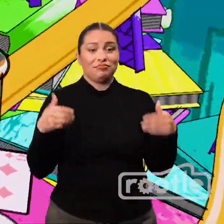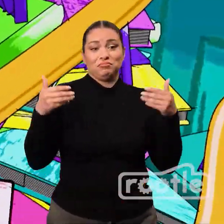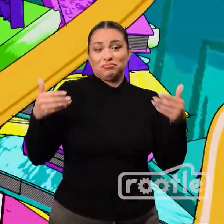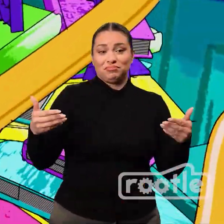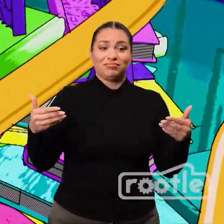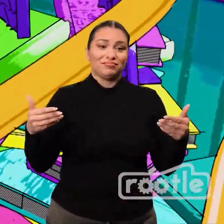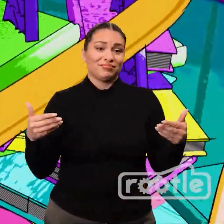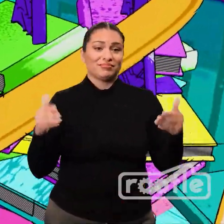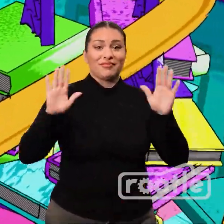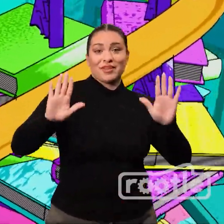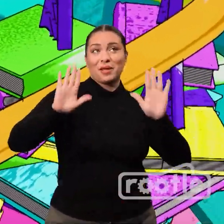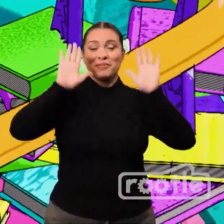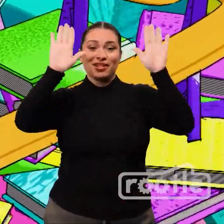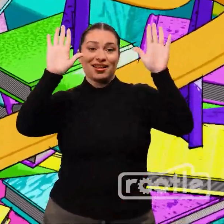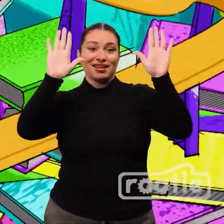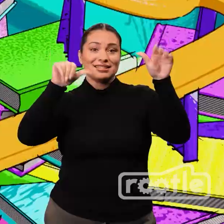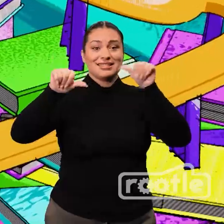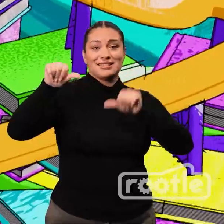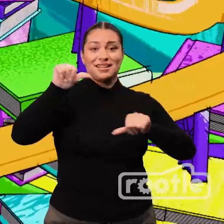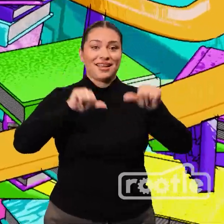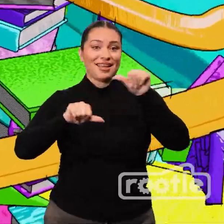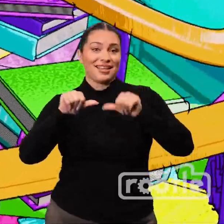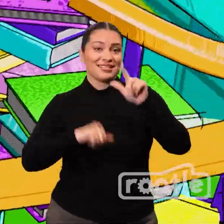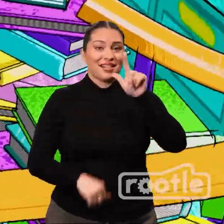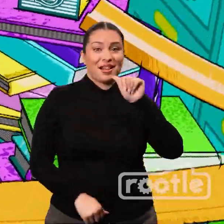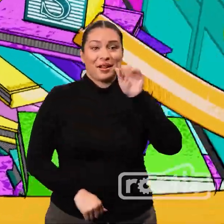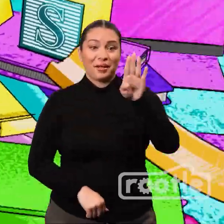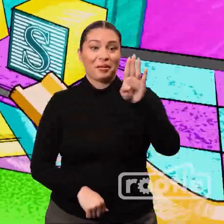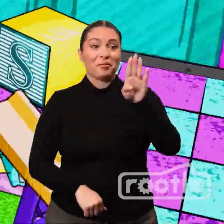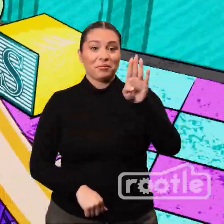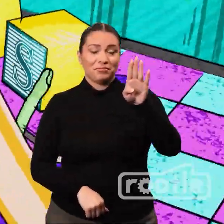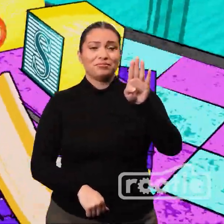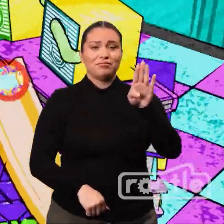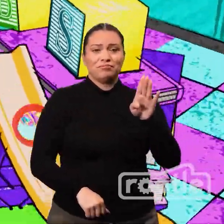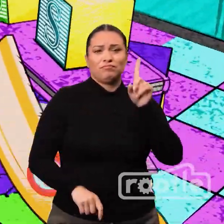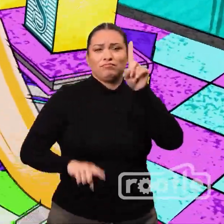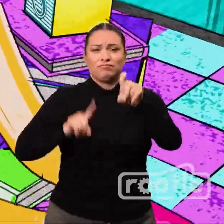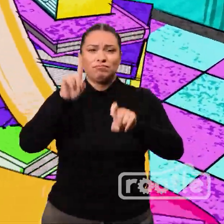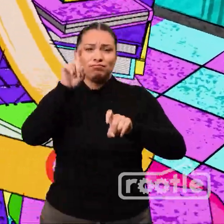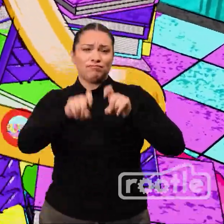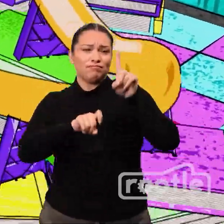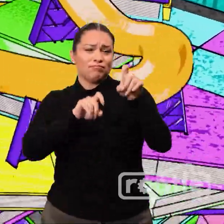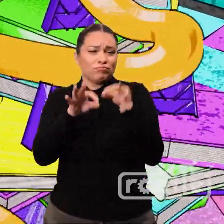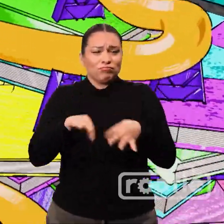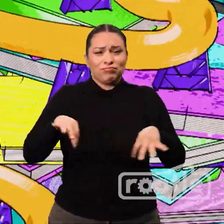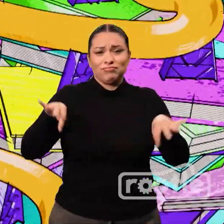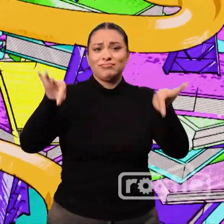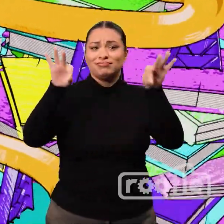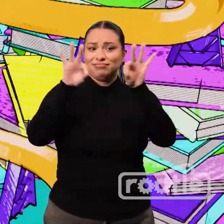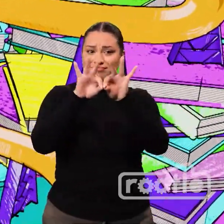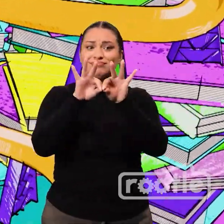In the universe, science can. We can ask big questions.